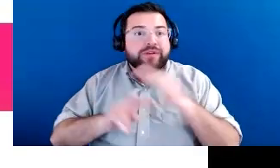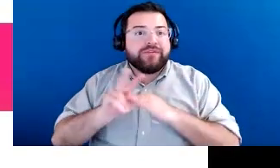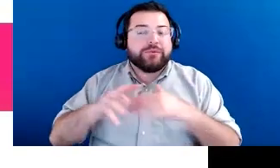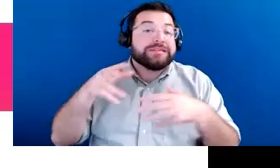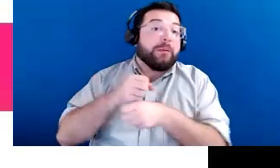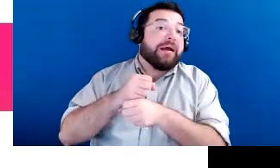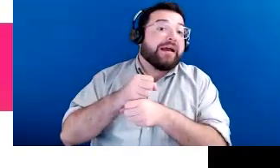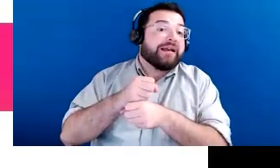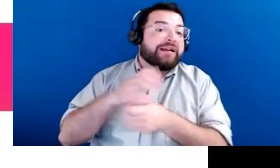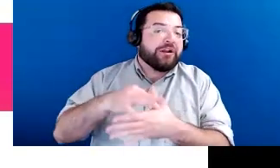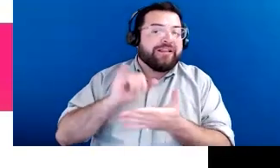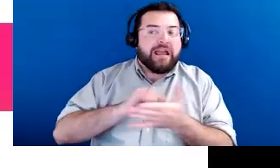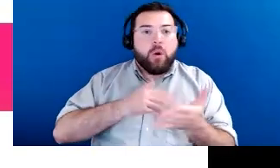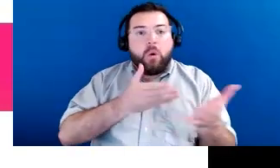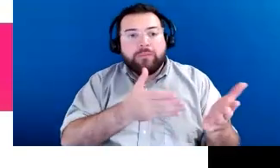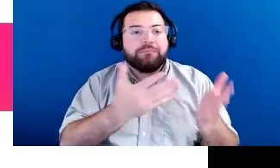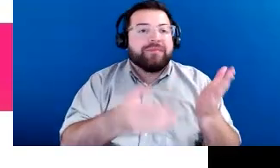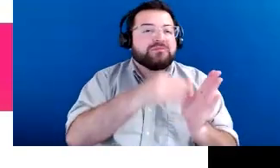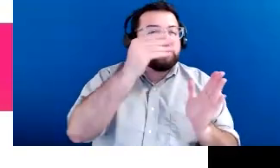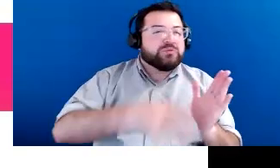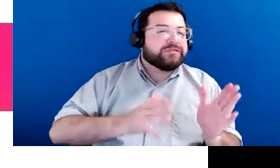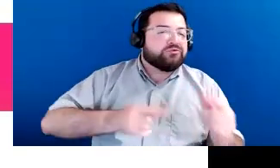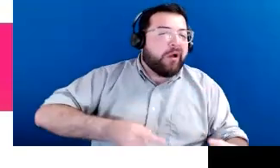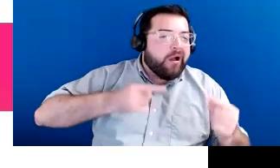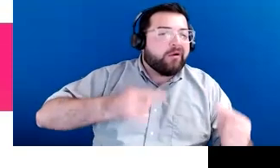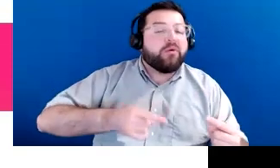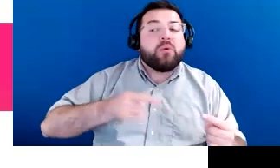That we noticed students were struggling with from the past week.